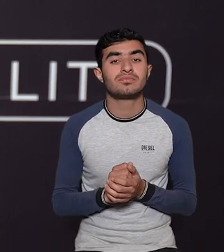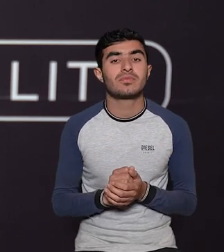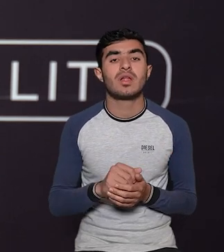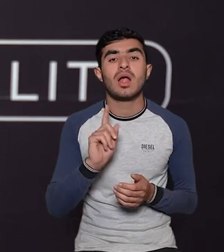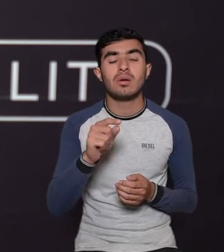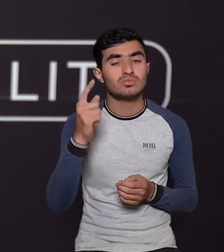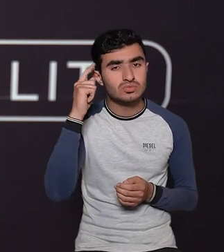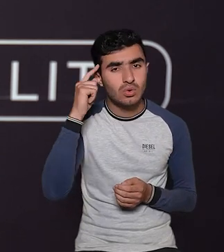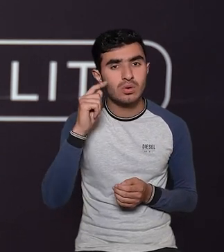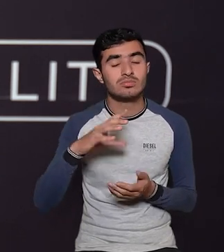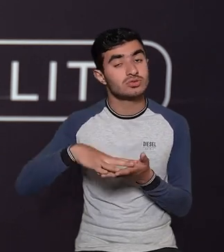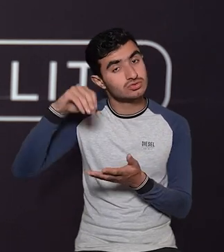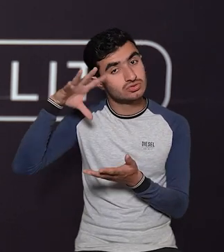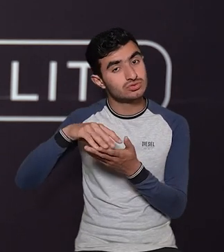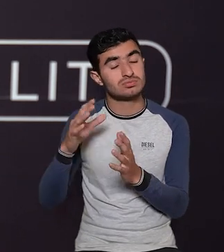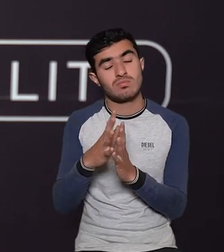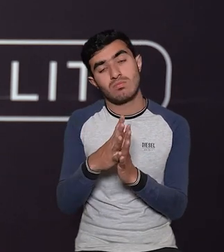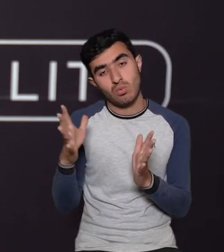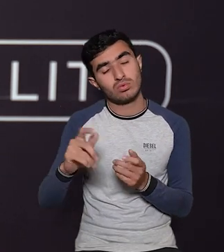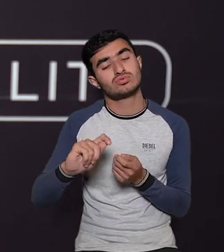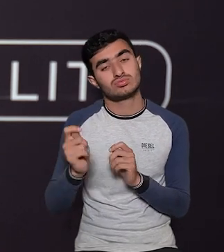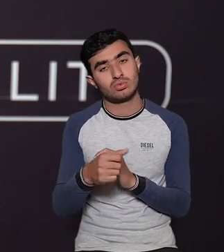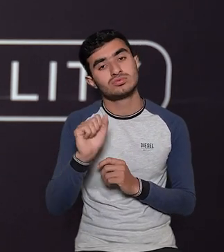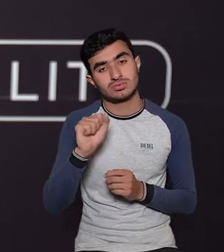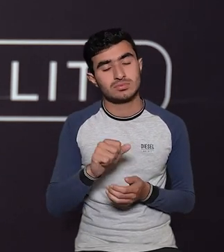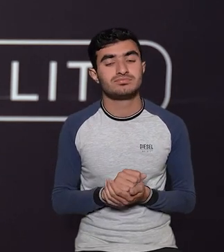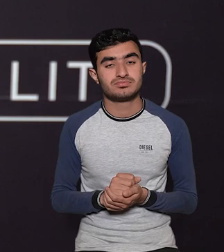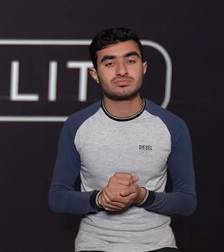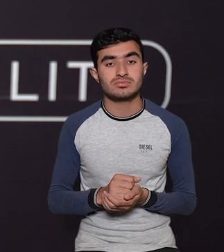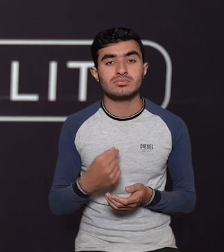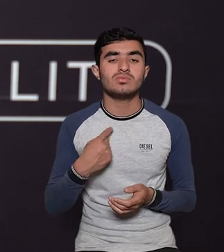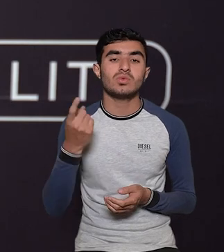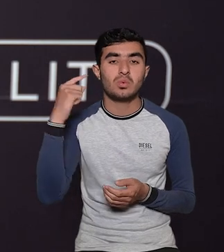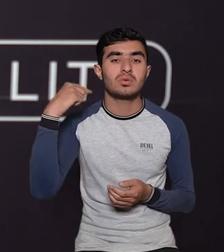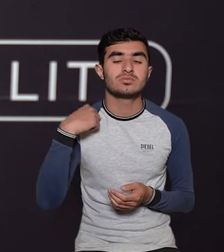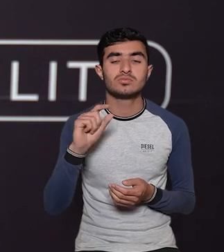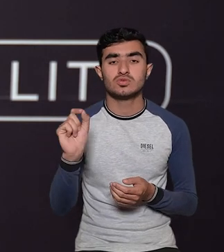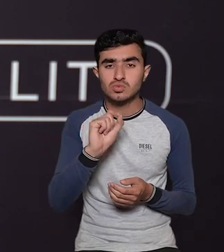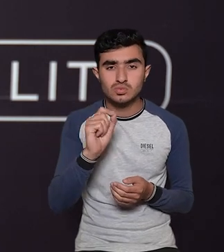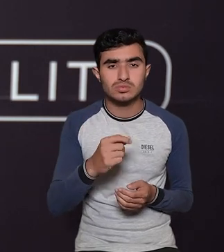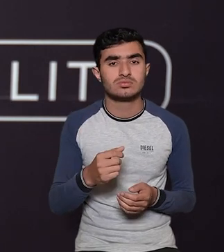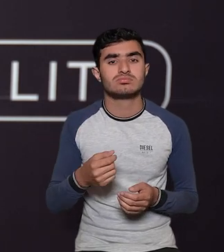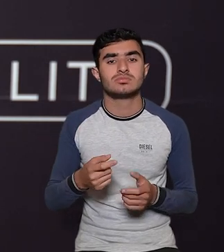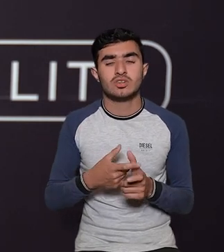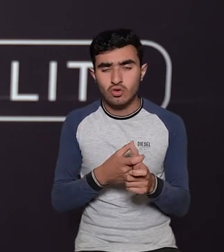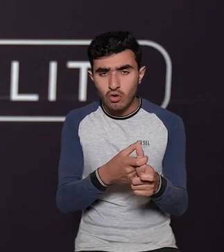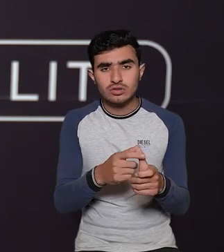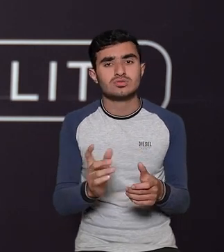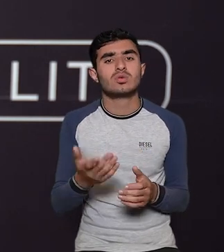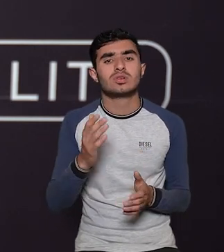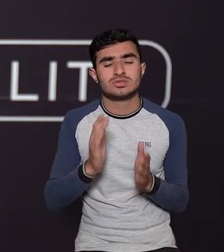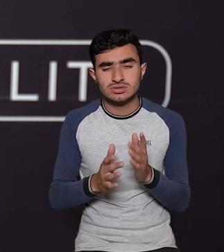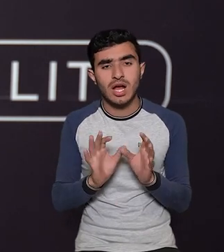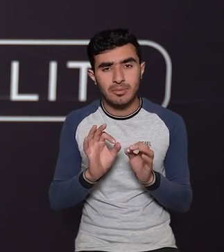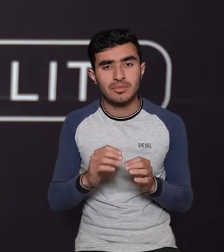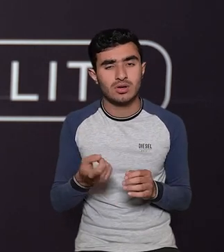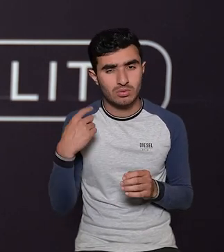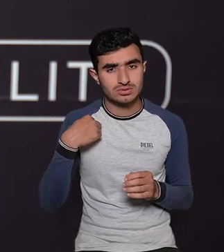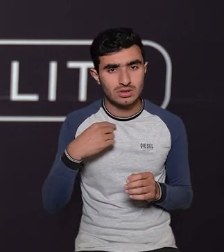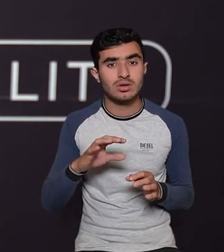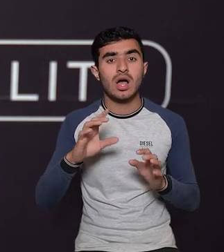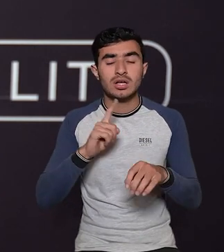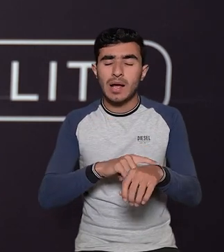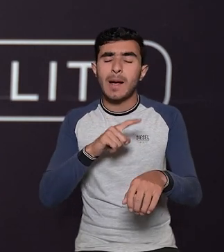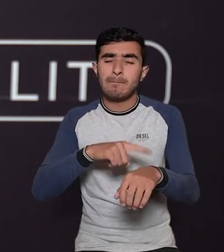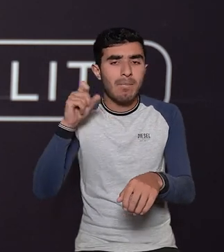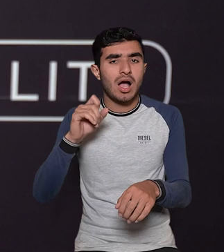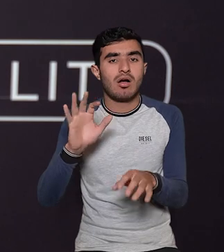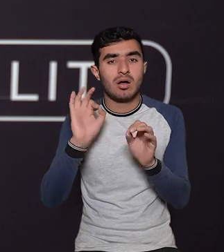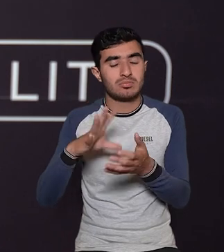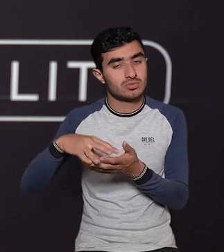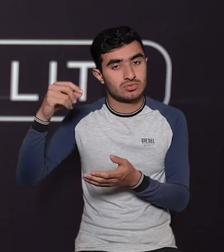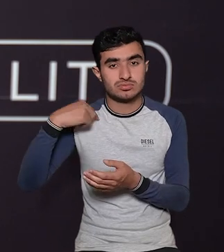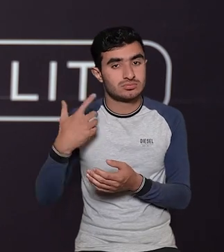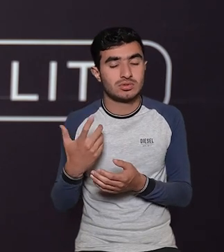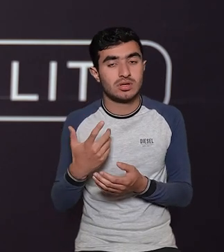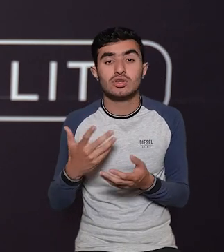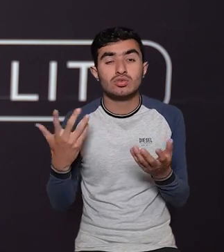the morning and to reach on time on the training because the coaches used to wait over there